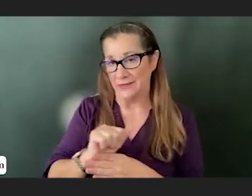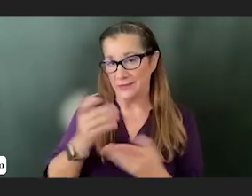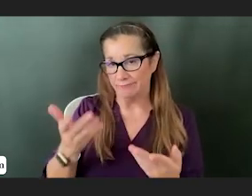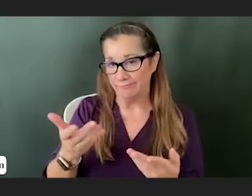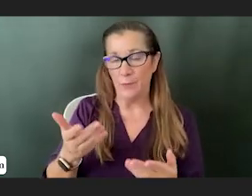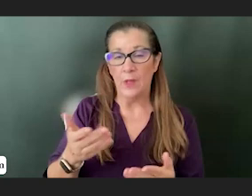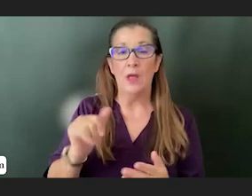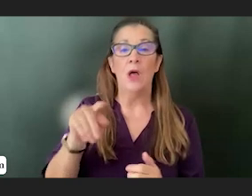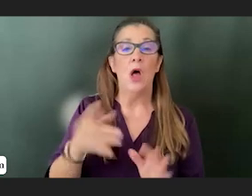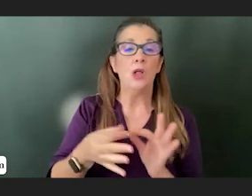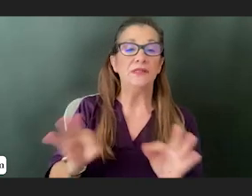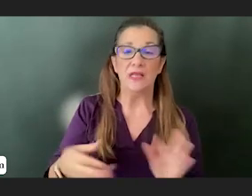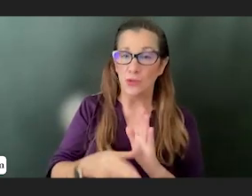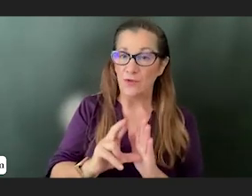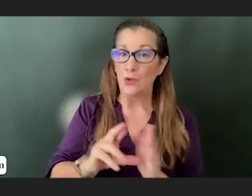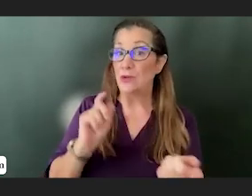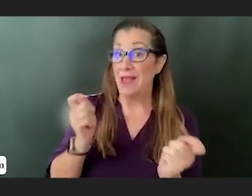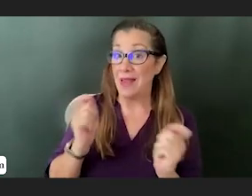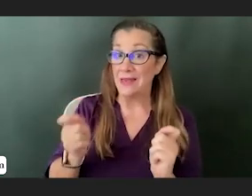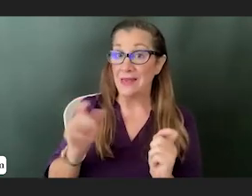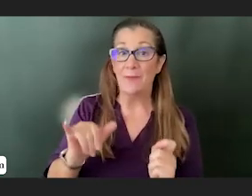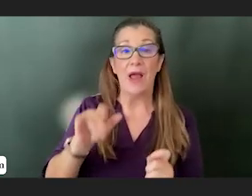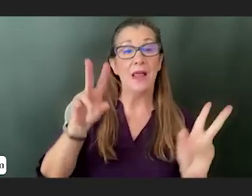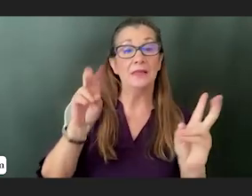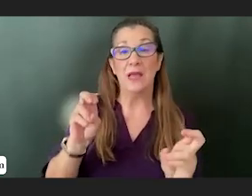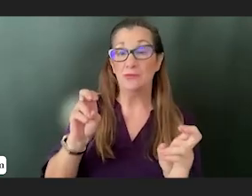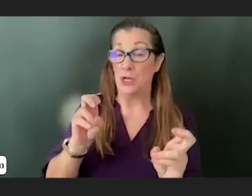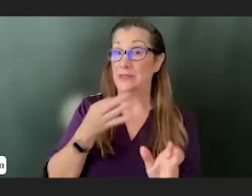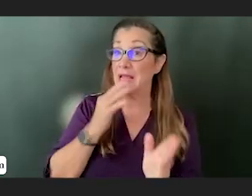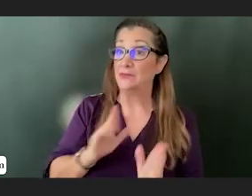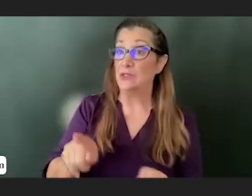Alt text that's reviewed and edited by subject expert is also good practice.